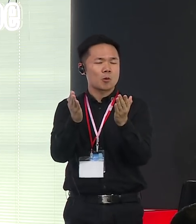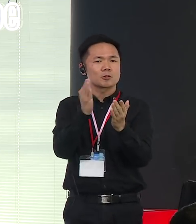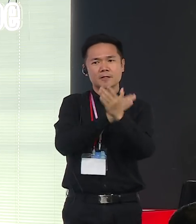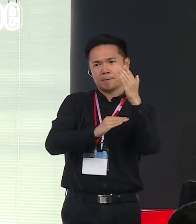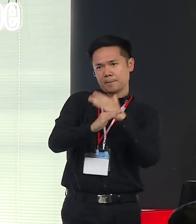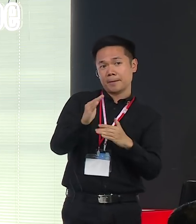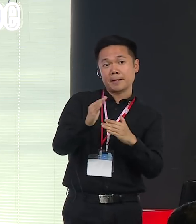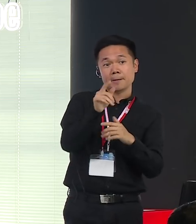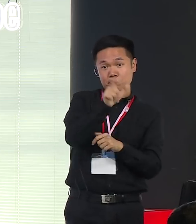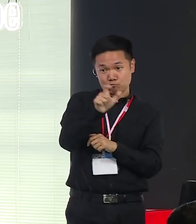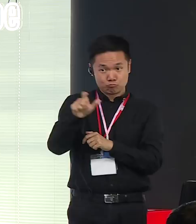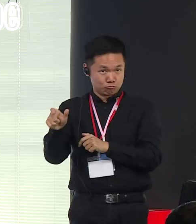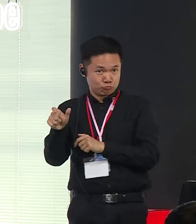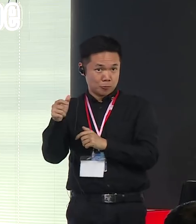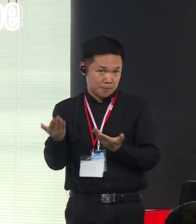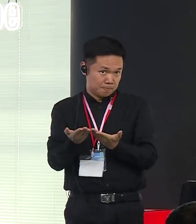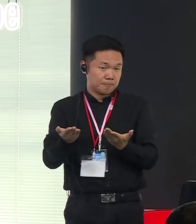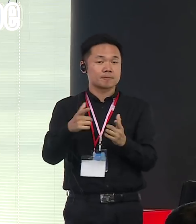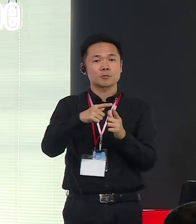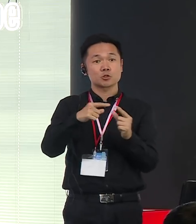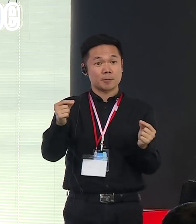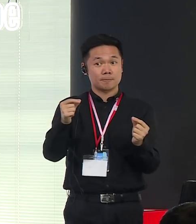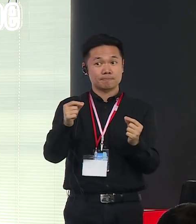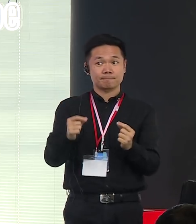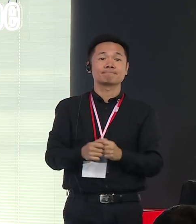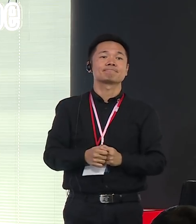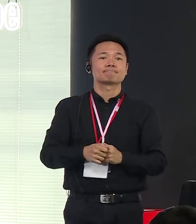As a State Party to the Convention On the Rights of Persons with Disabilities, Japan is positively engaging in the